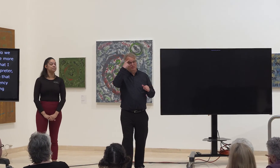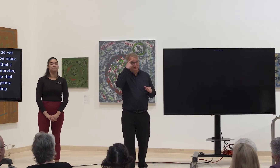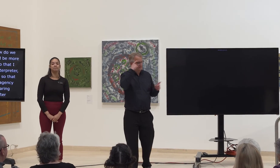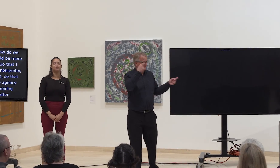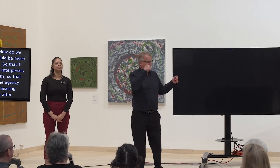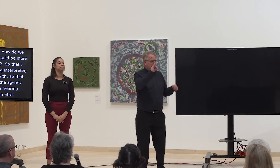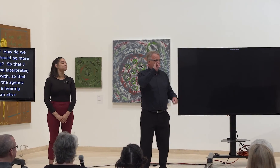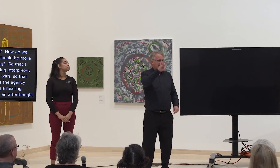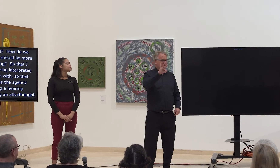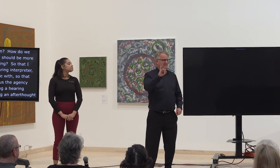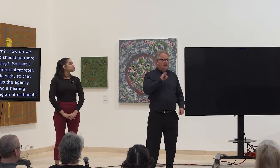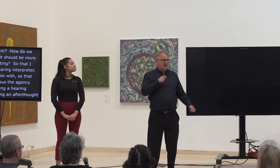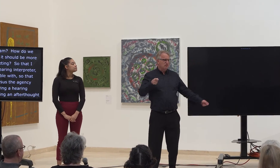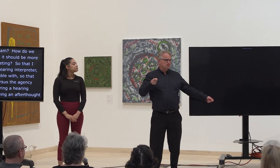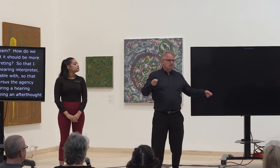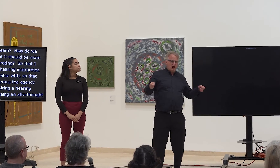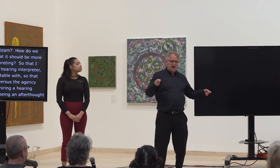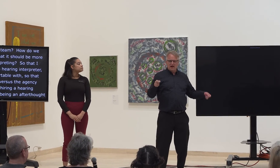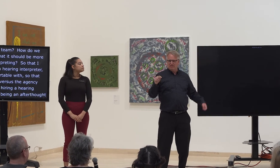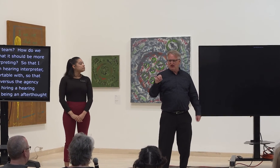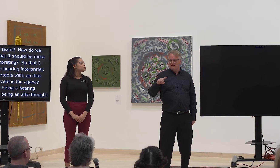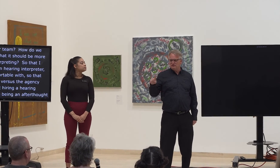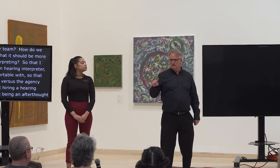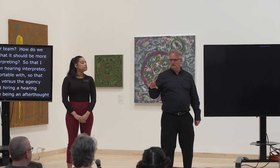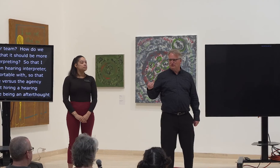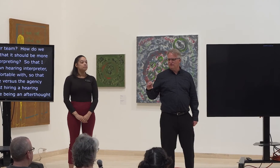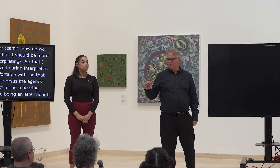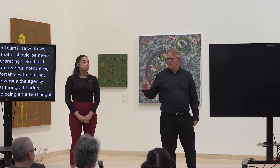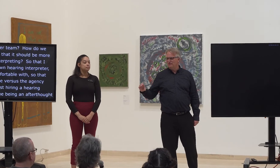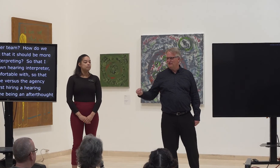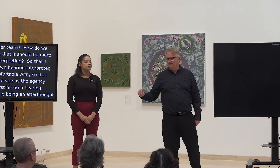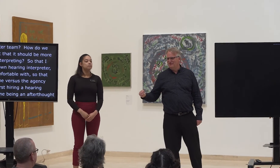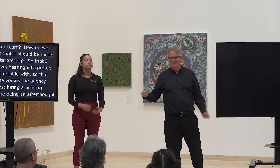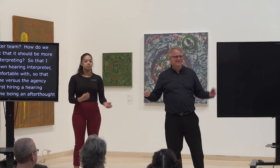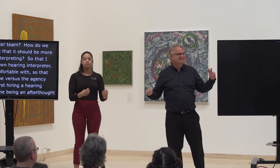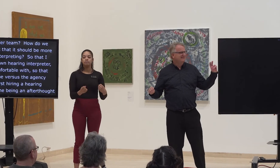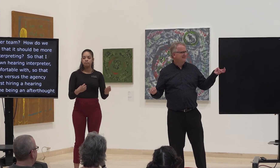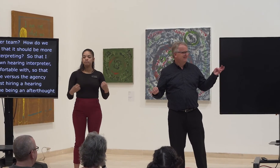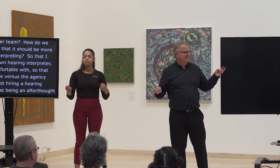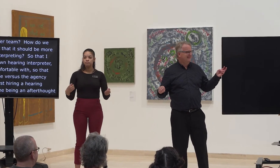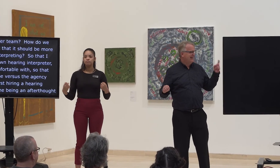So, my immediate thought is, right, "If I ran the zoo." Back to that slide, you know.